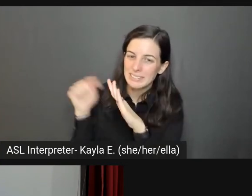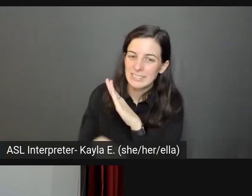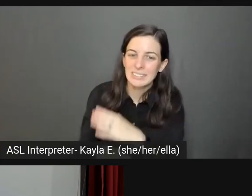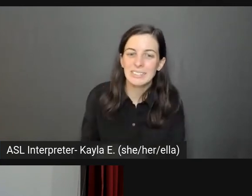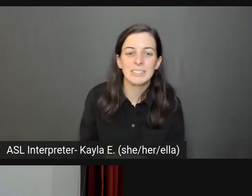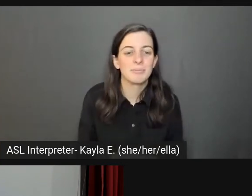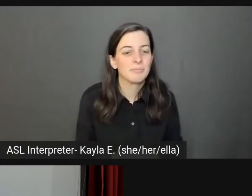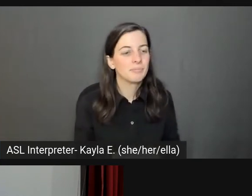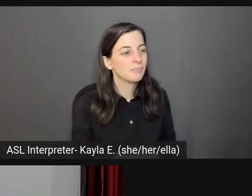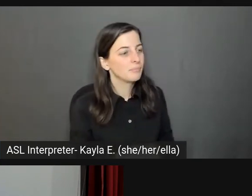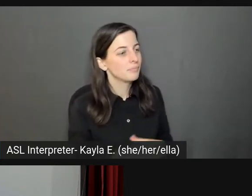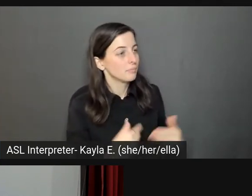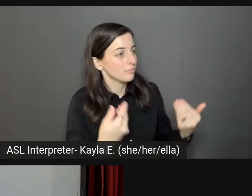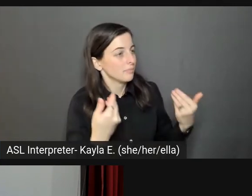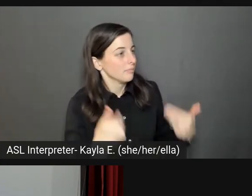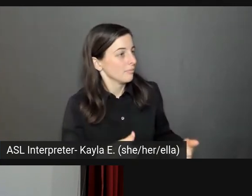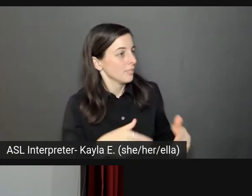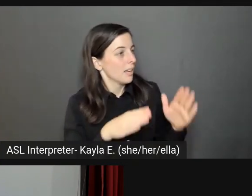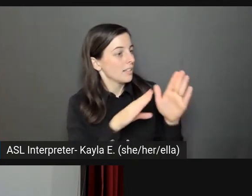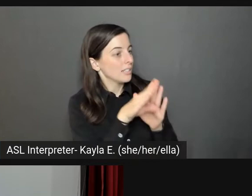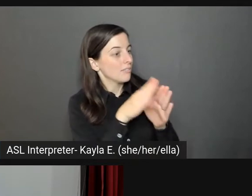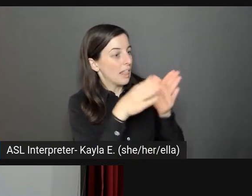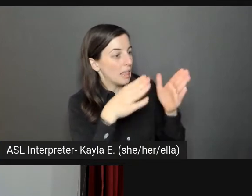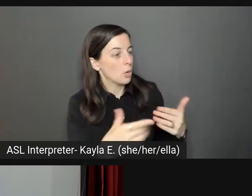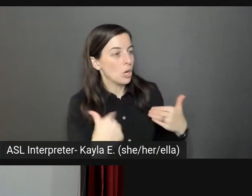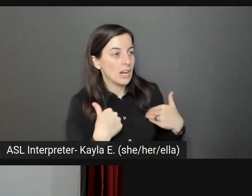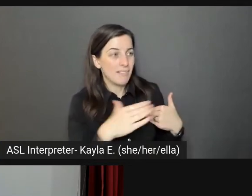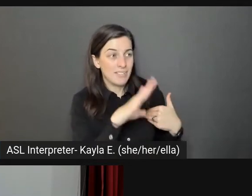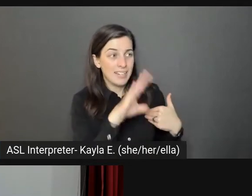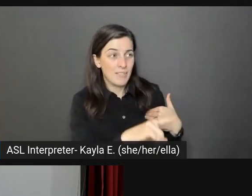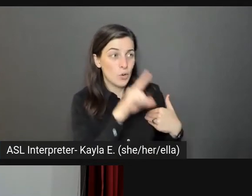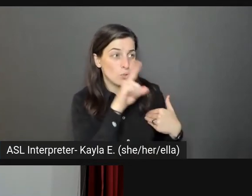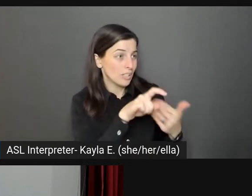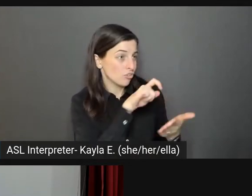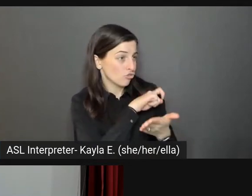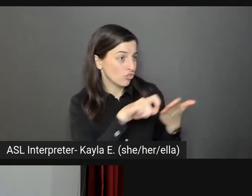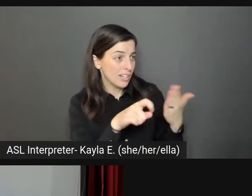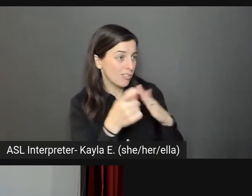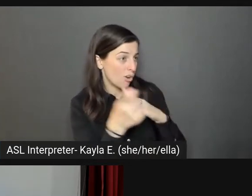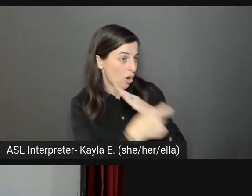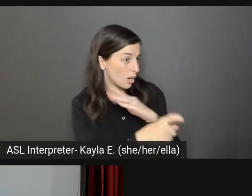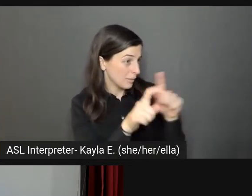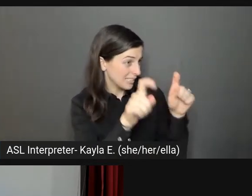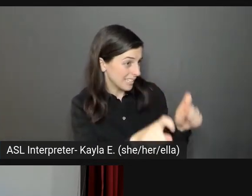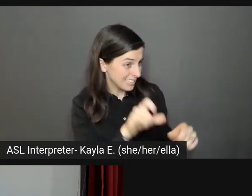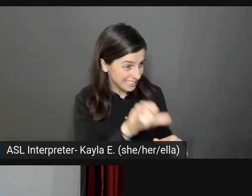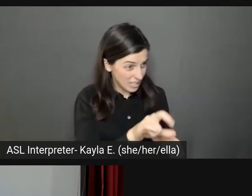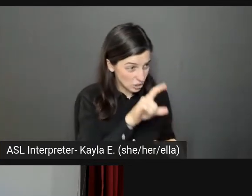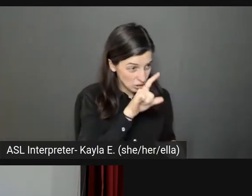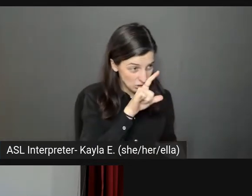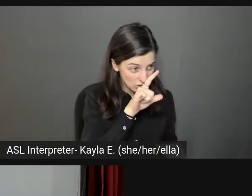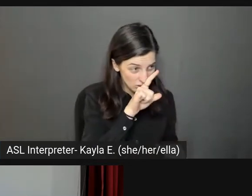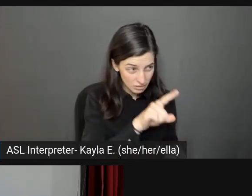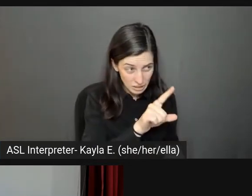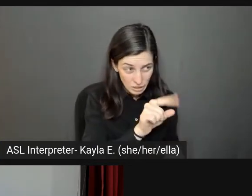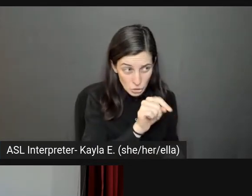I've never really written automated tests. Is this a tool that I would be able to use?